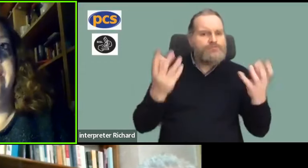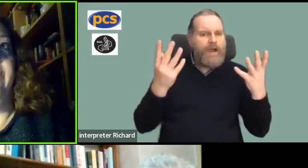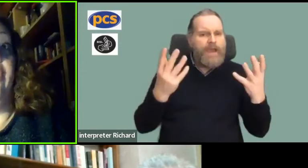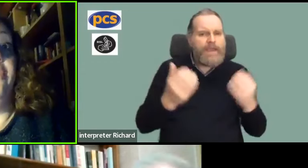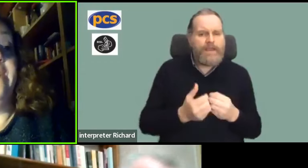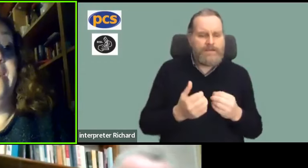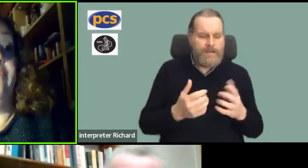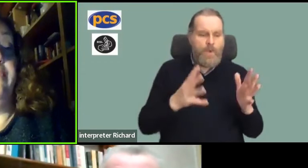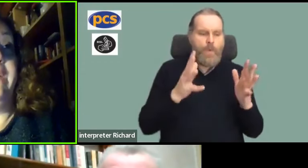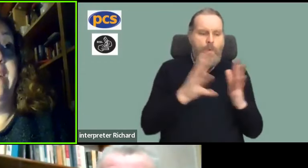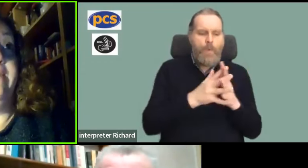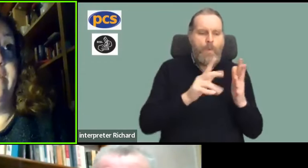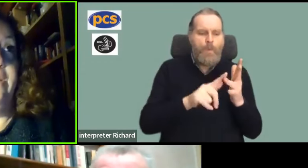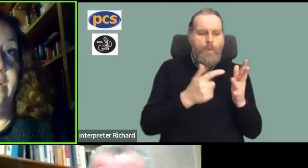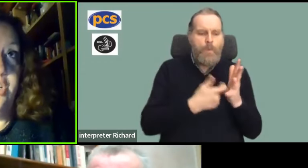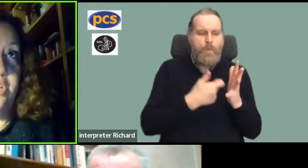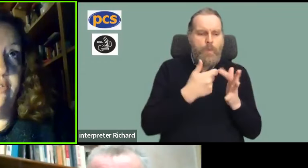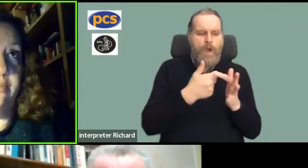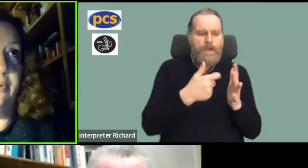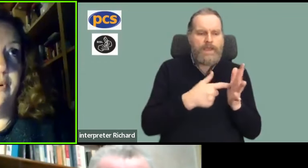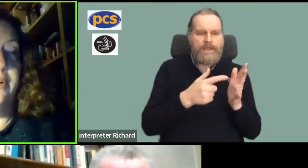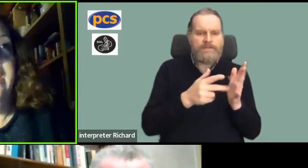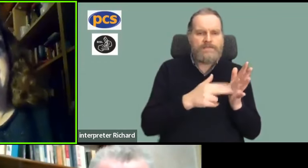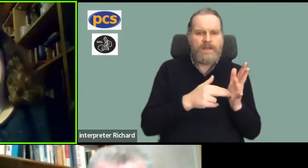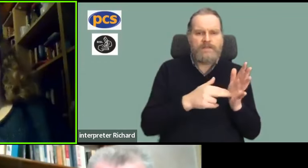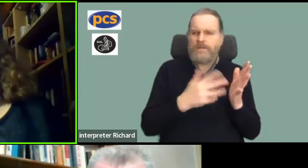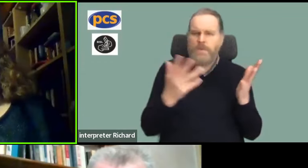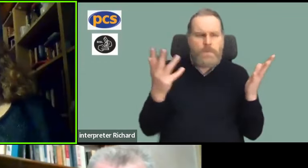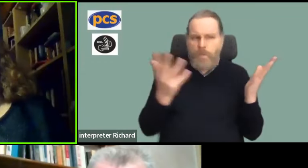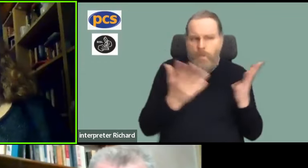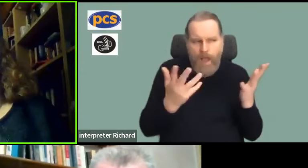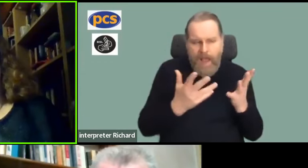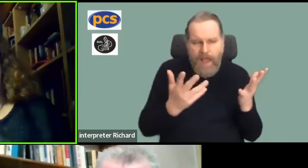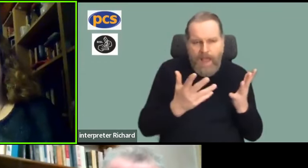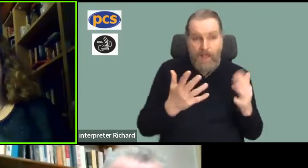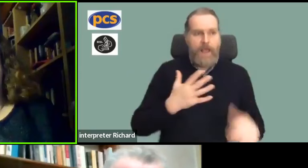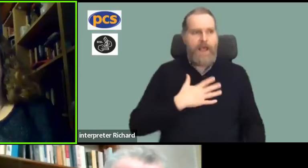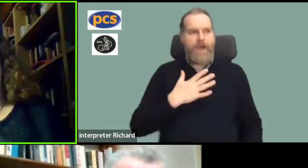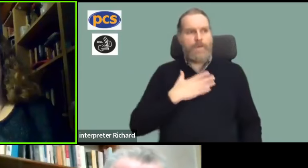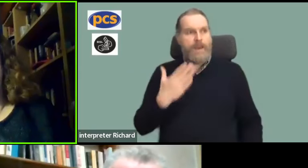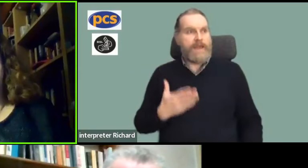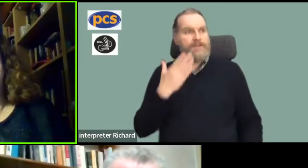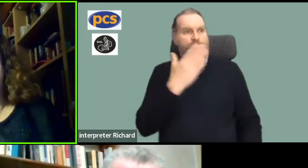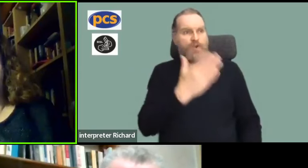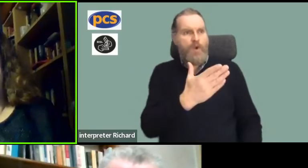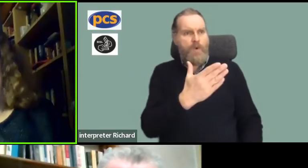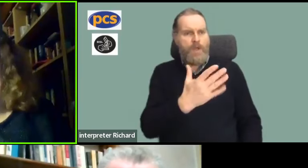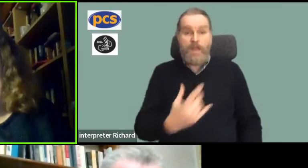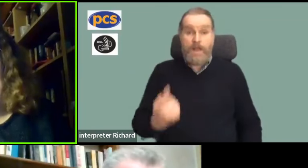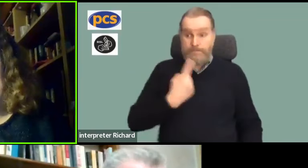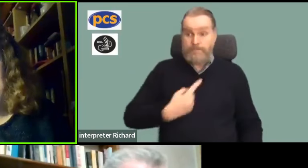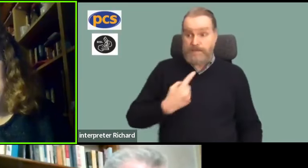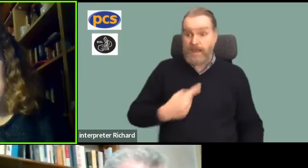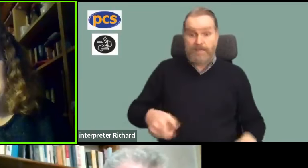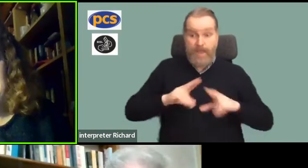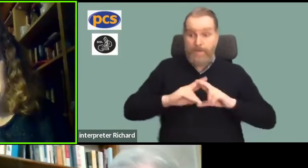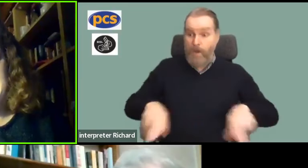working for So I'm going to be onneath the next week and next week and , how support t. I see